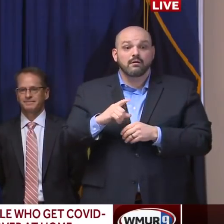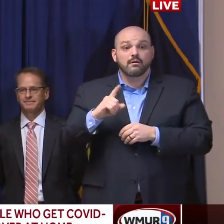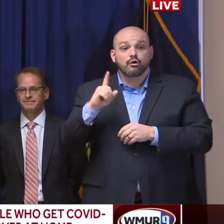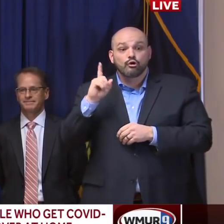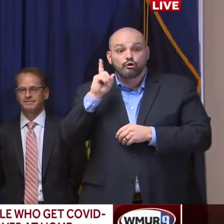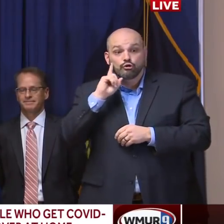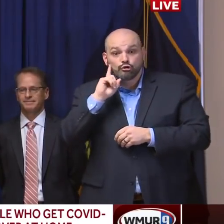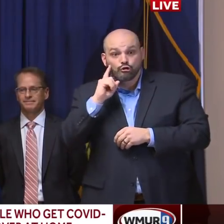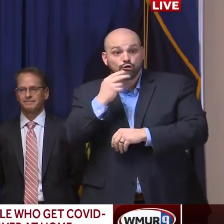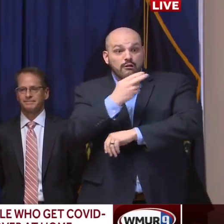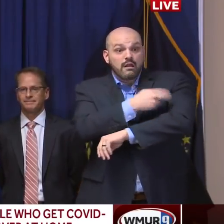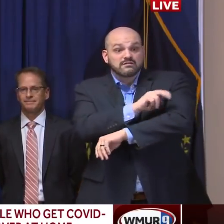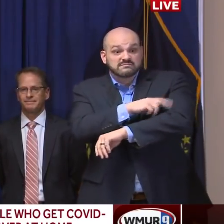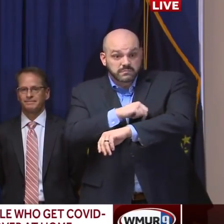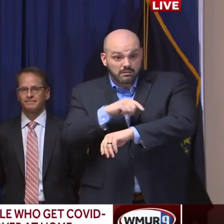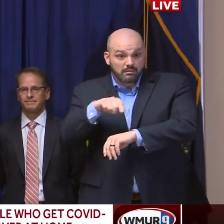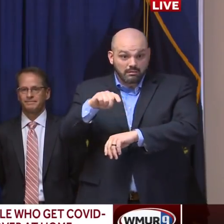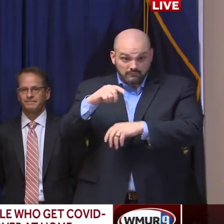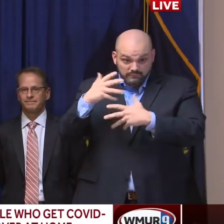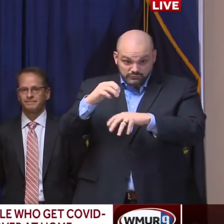WE ARE PROVIDING A LOT OF THE FLEXIBILITY.